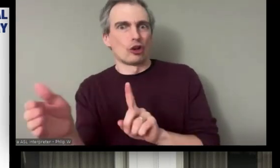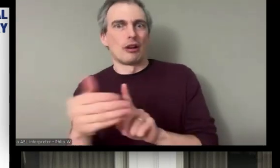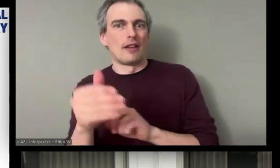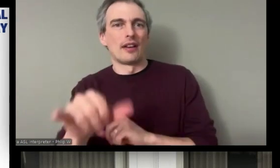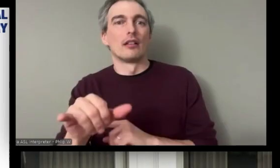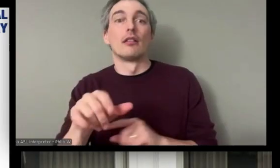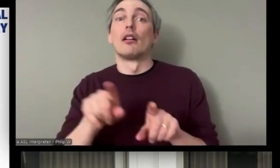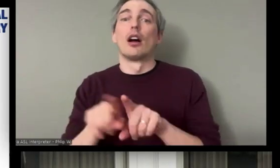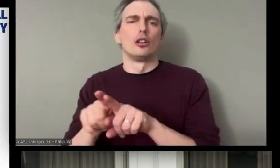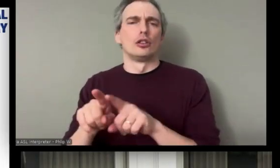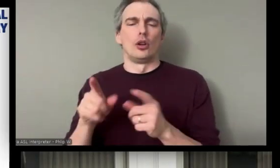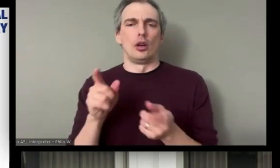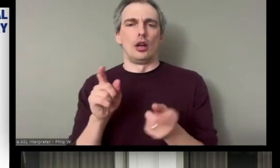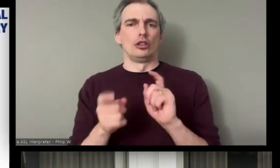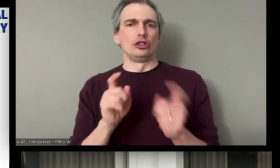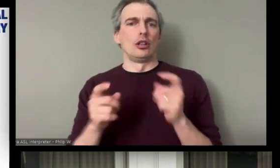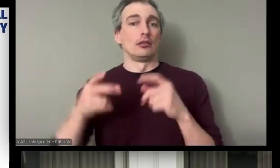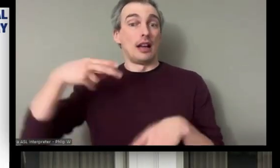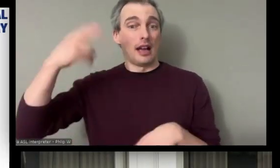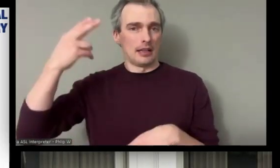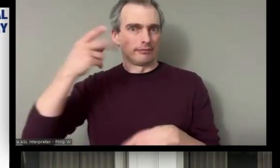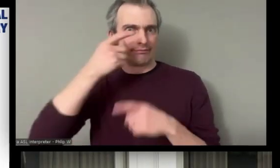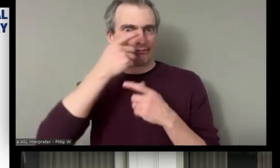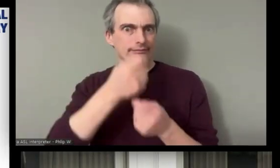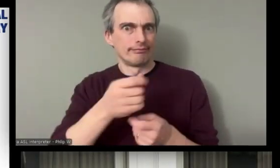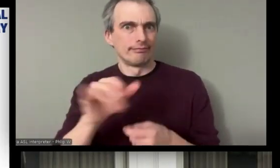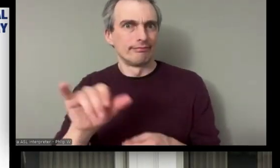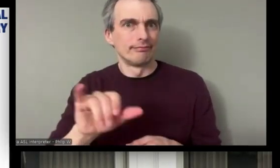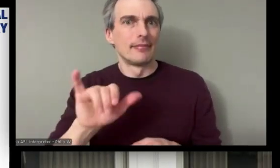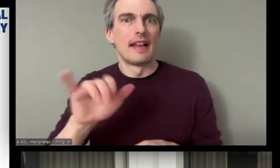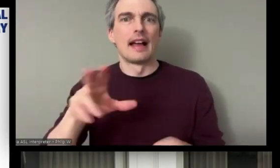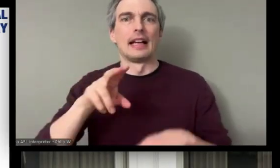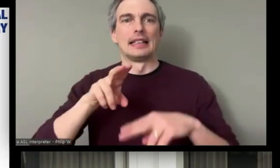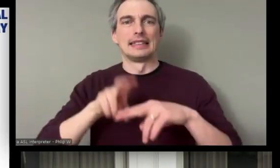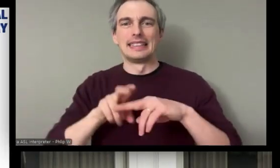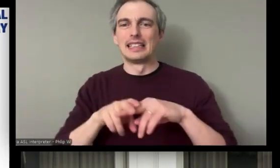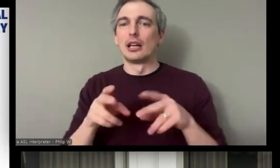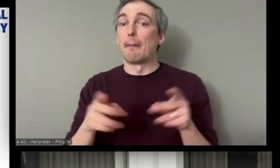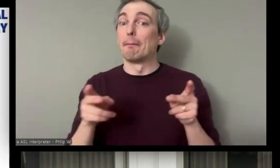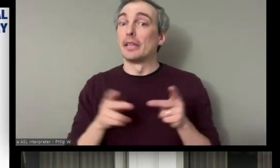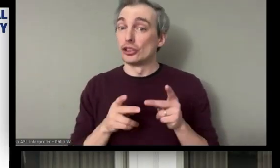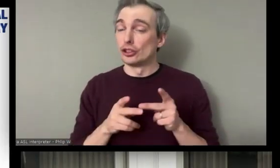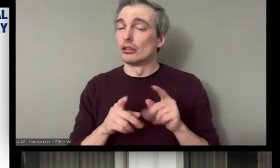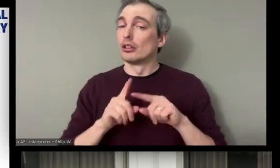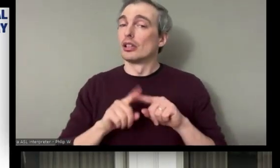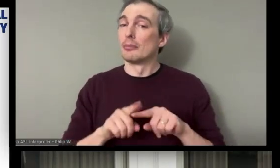So that seated position, depending on how the experience is built, different